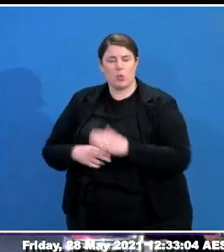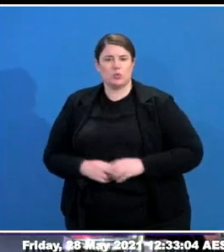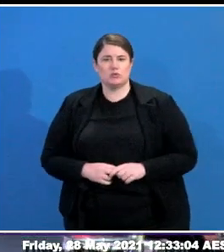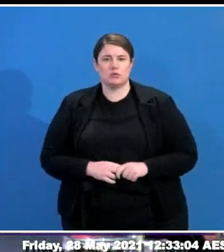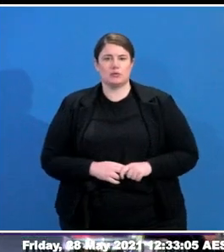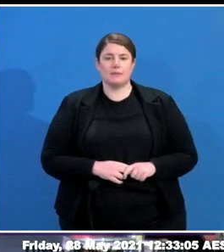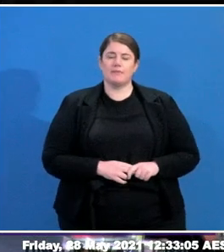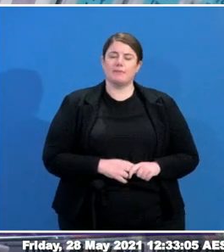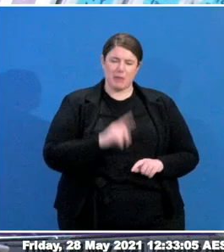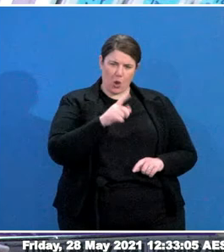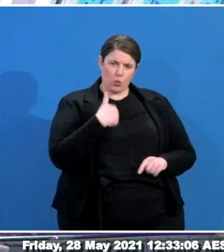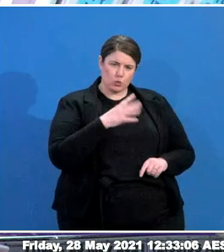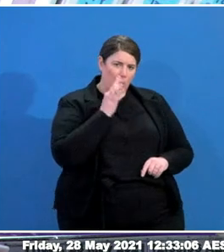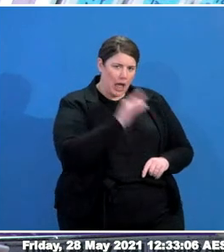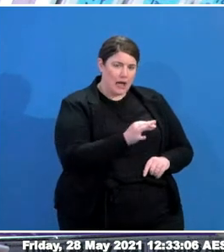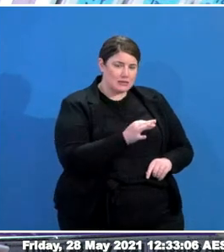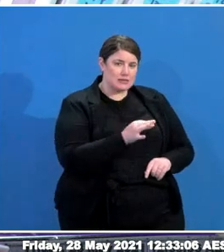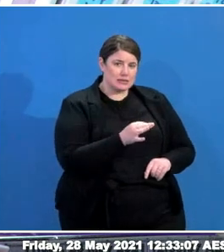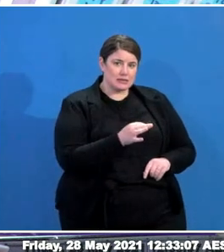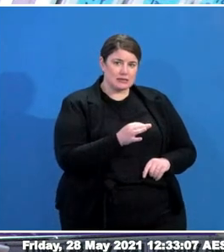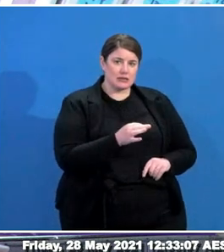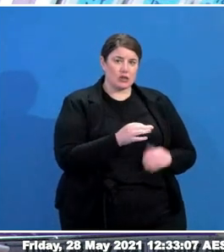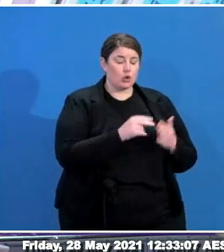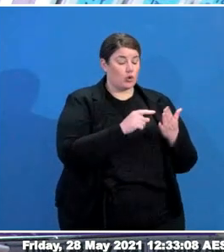What I want to put to you is with respect to reading 8.2 in the